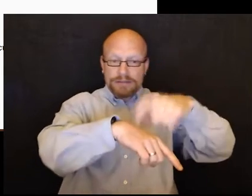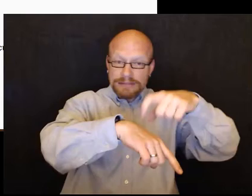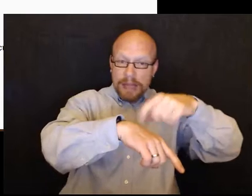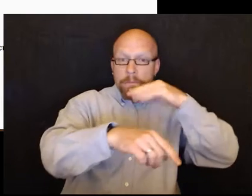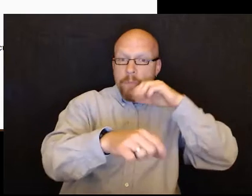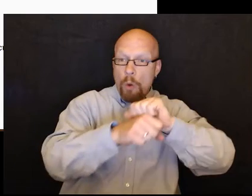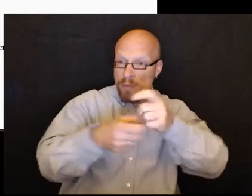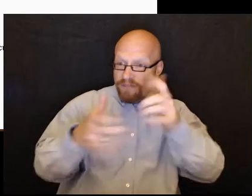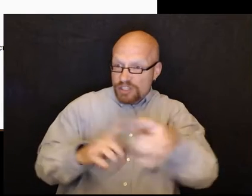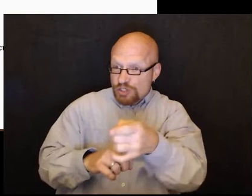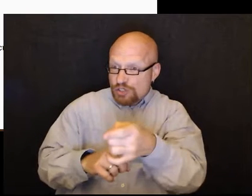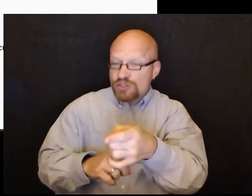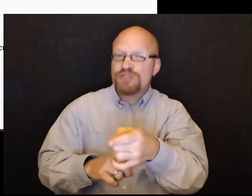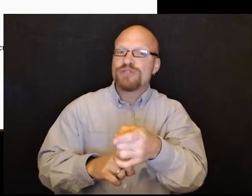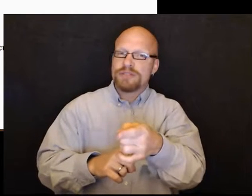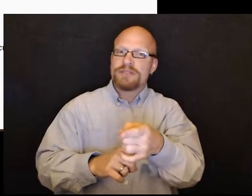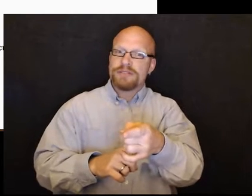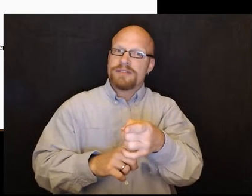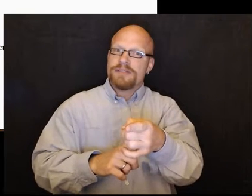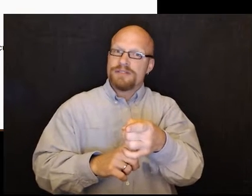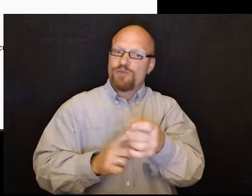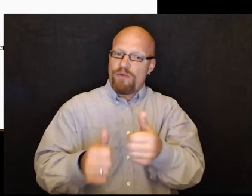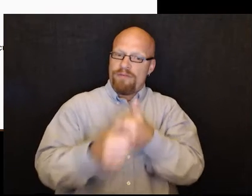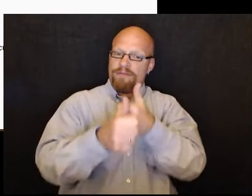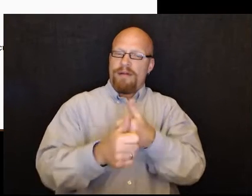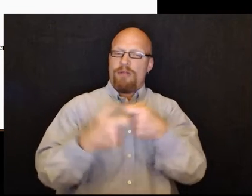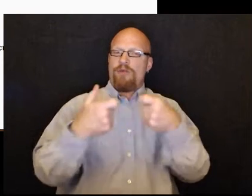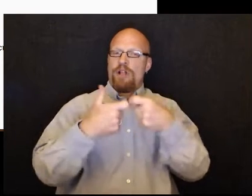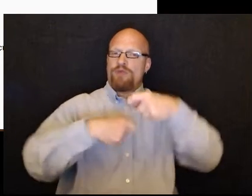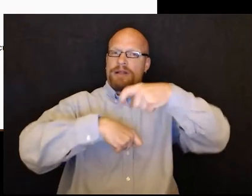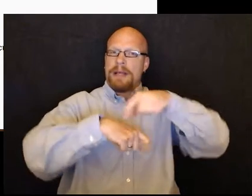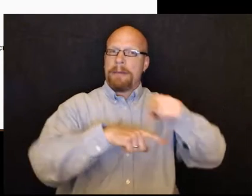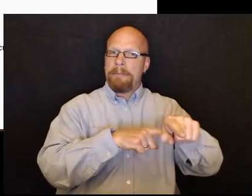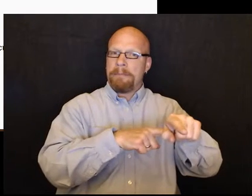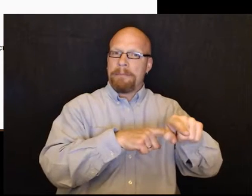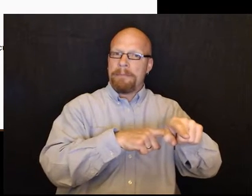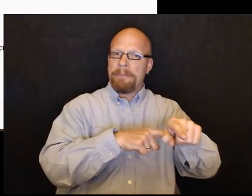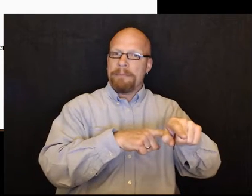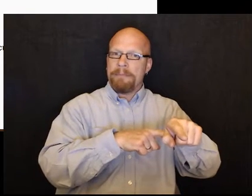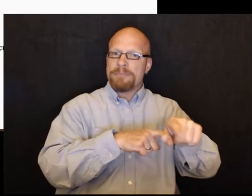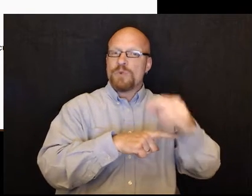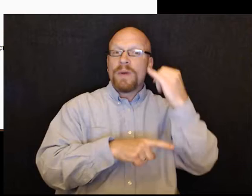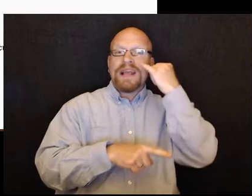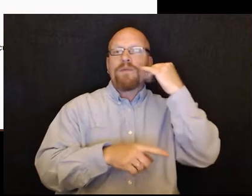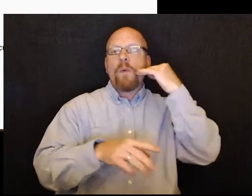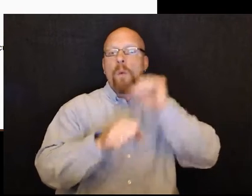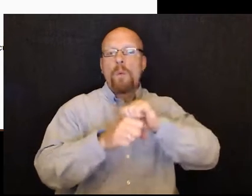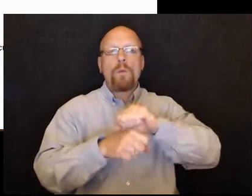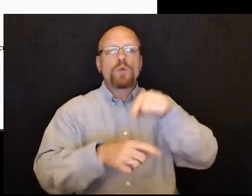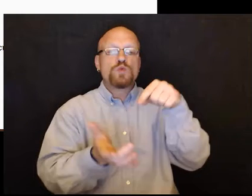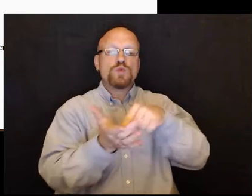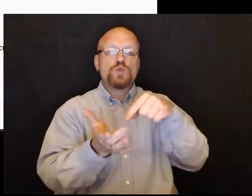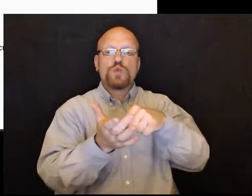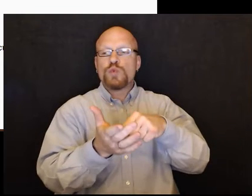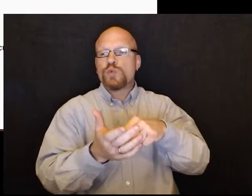the internet there the homework is done at 11:59 p.m. and you have to submit it by then if you